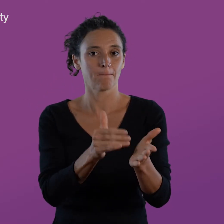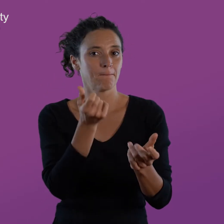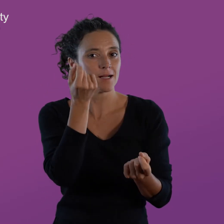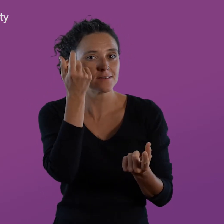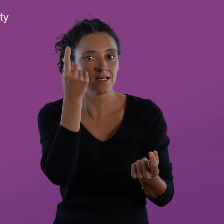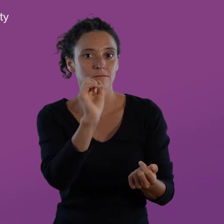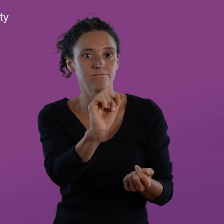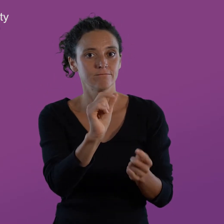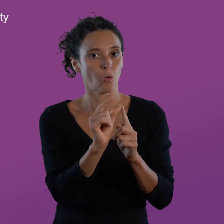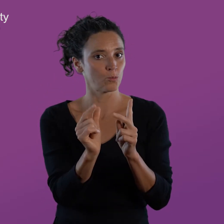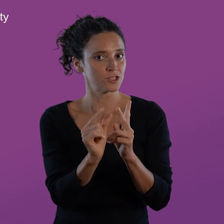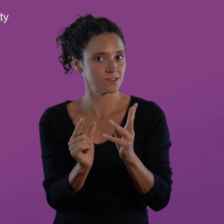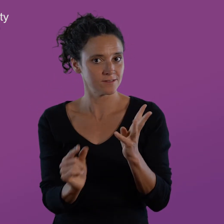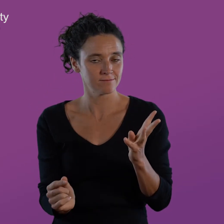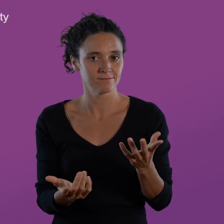your options in sharing your experience with the Royal Commission.